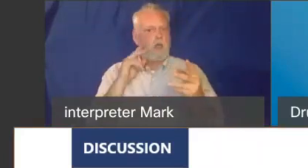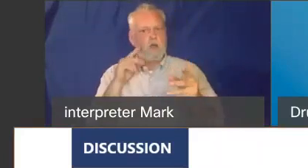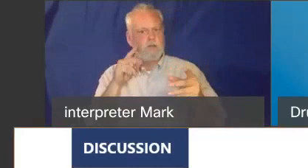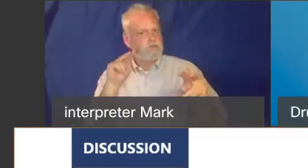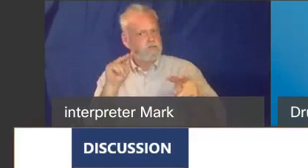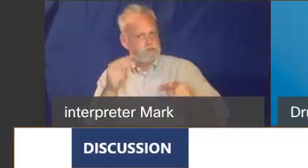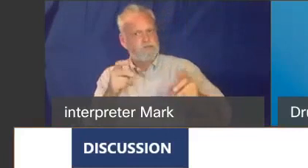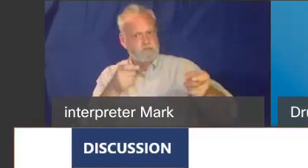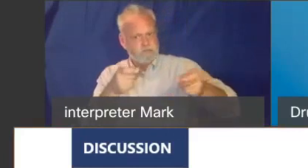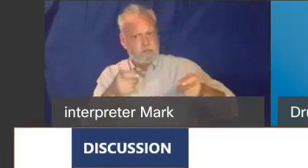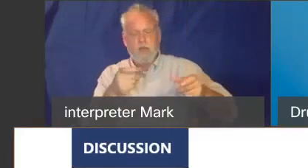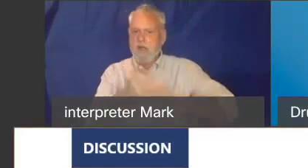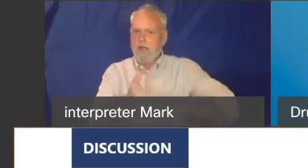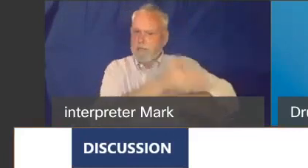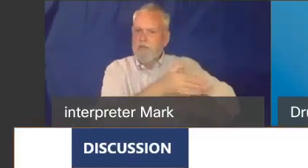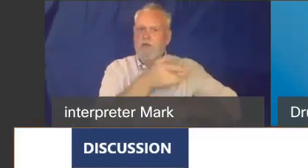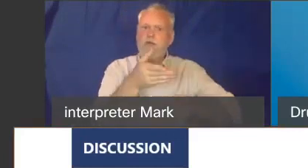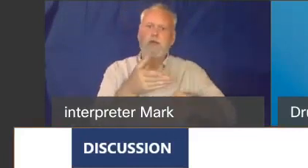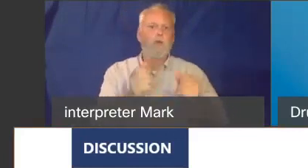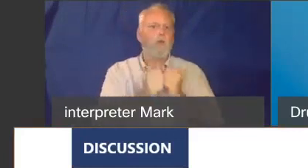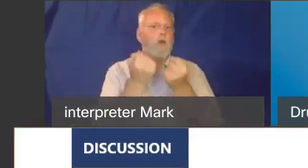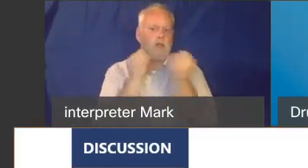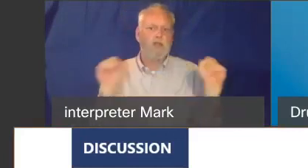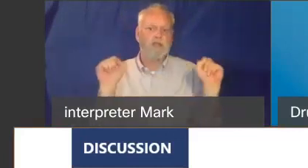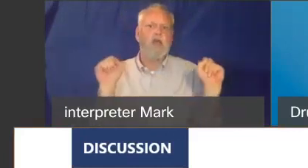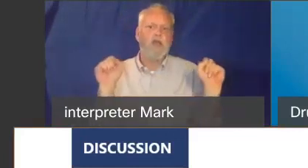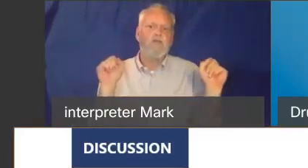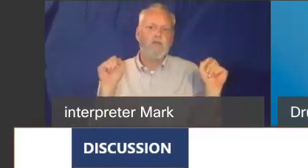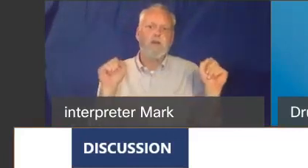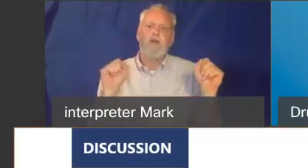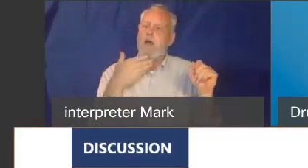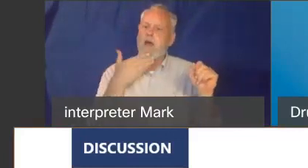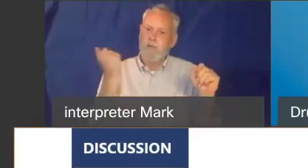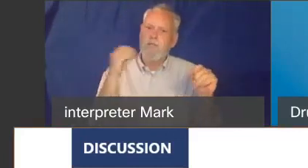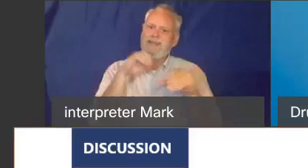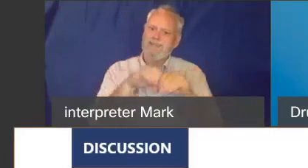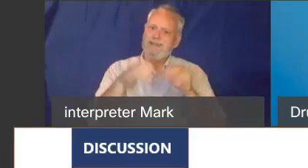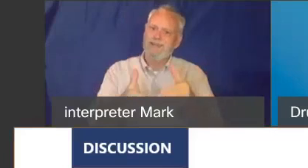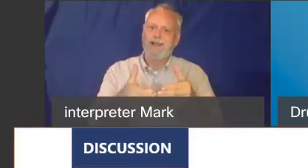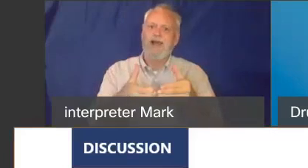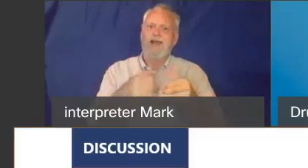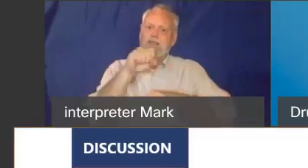Uh, and upgrading it with a safe, a safe and best in class, uh, cycle facility.